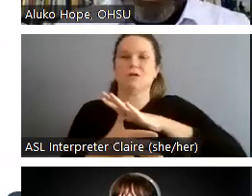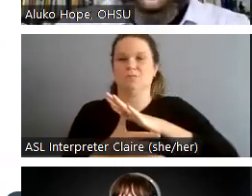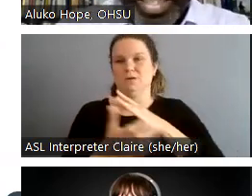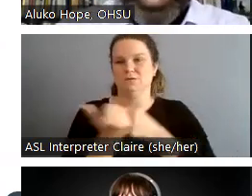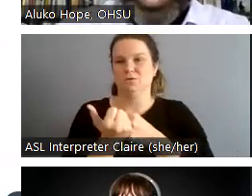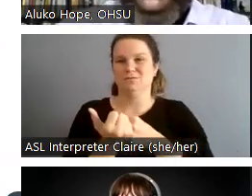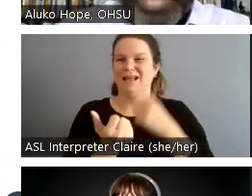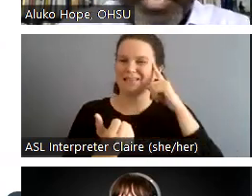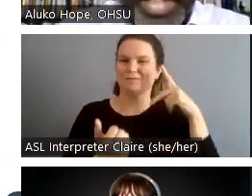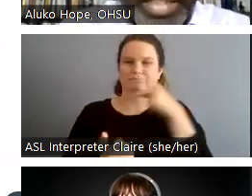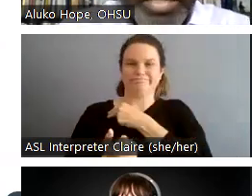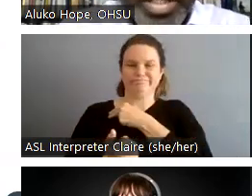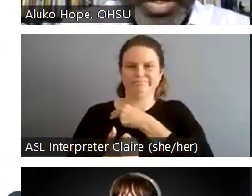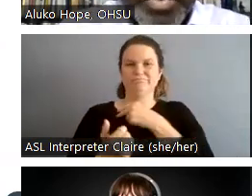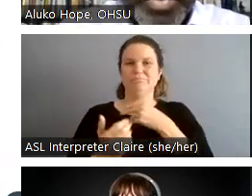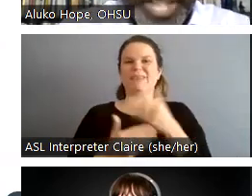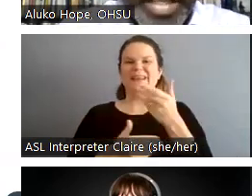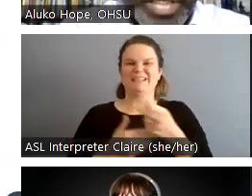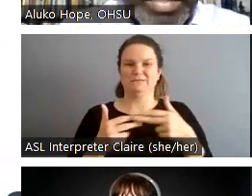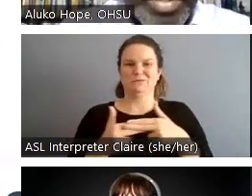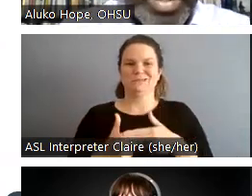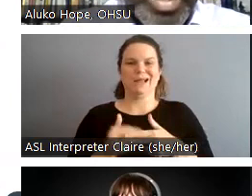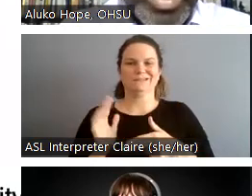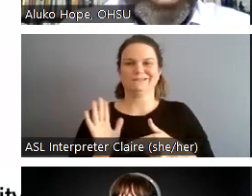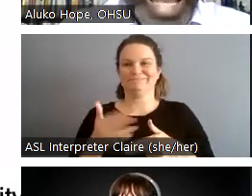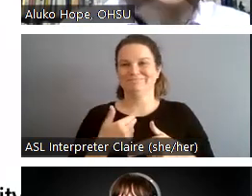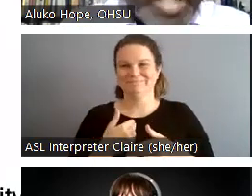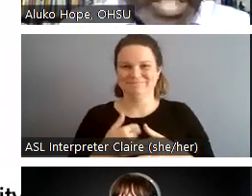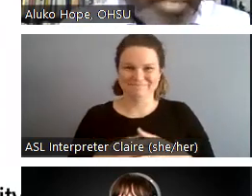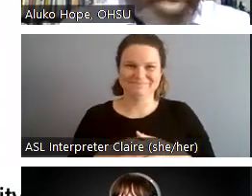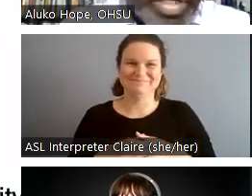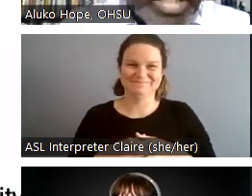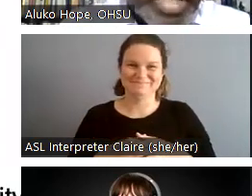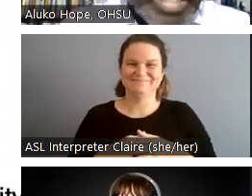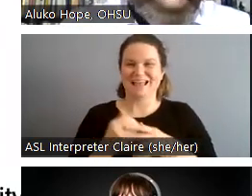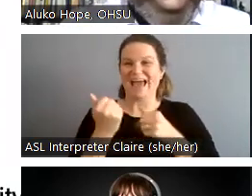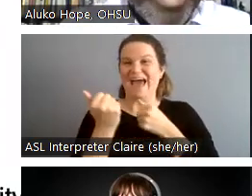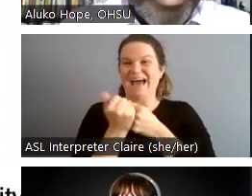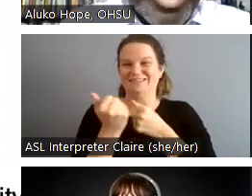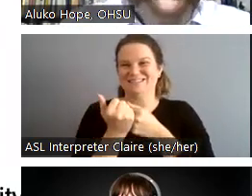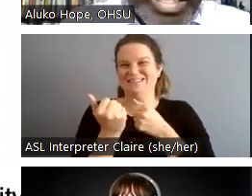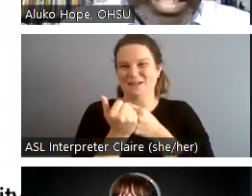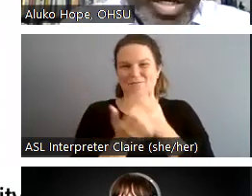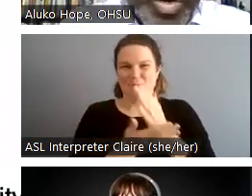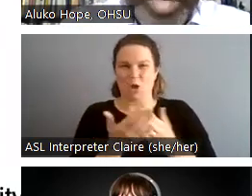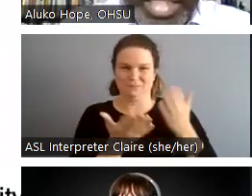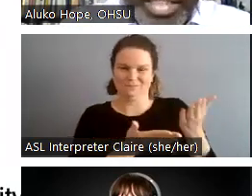to say for now. I think the next few slides we can go over then, I think some of the sort of advocacy components, right?